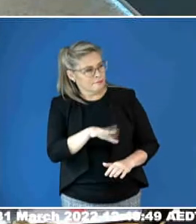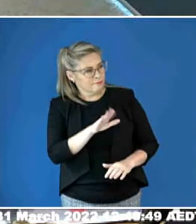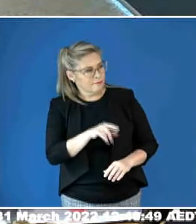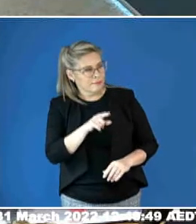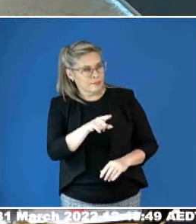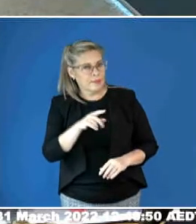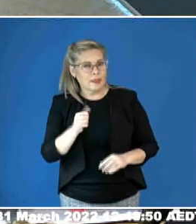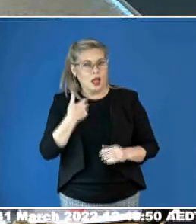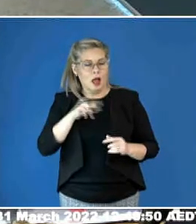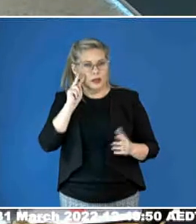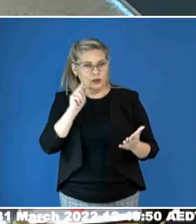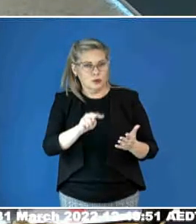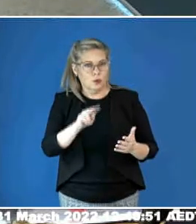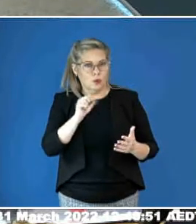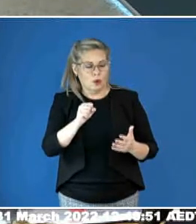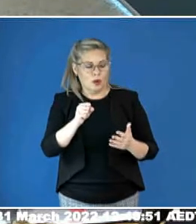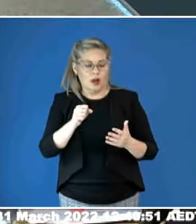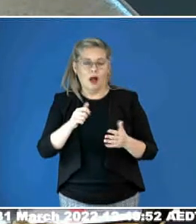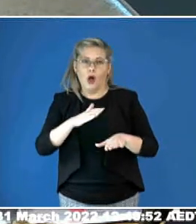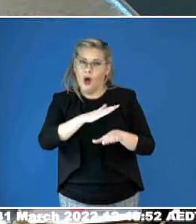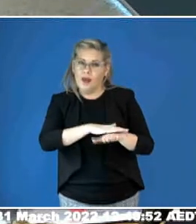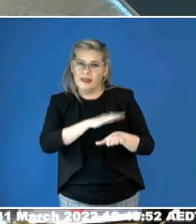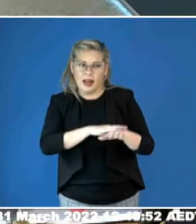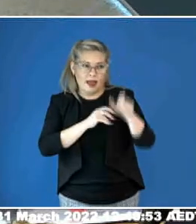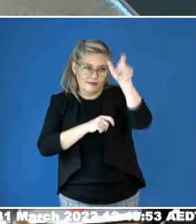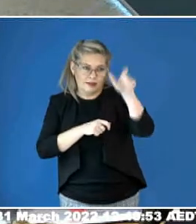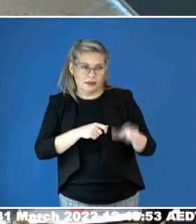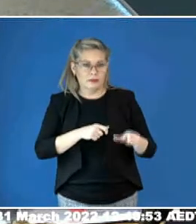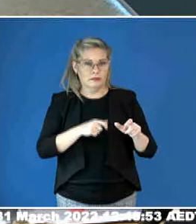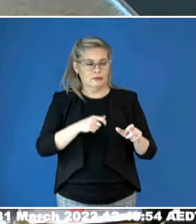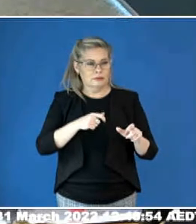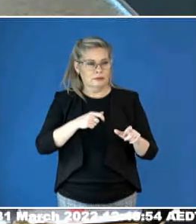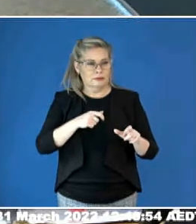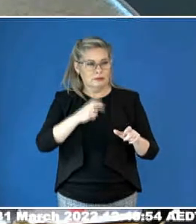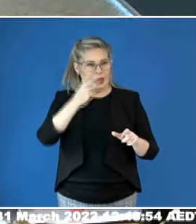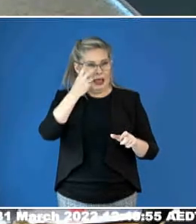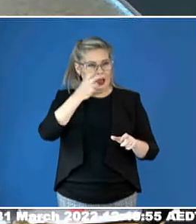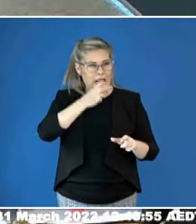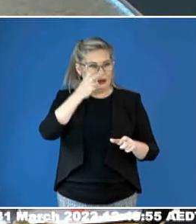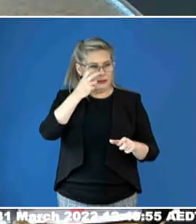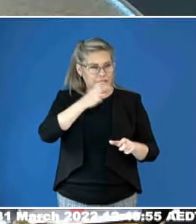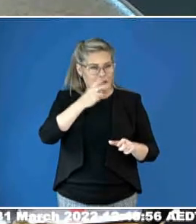column it's referred to as "elder abuse." Can we bring that document back up? Why was it referred to as "elder abuse?